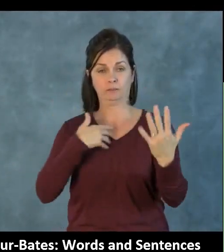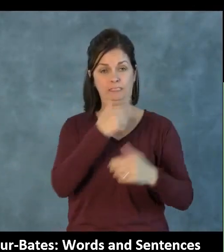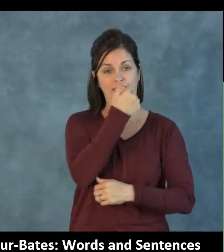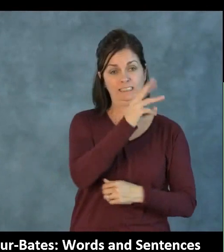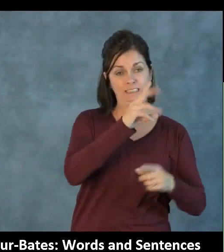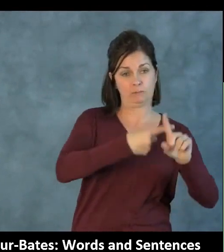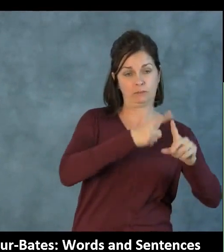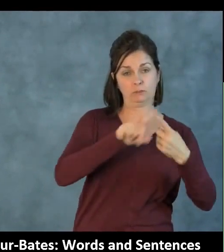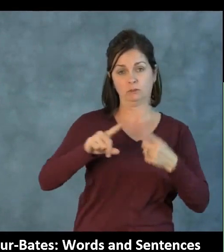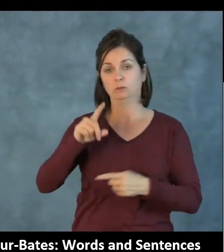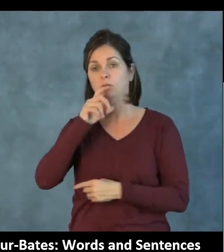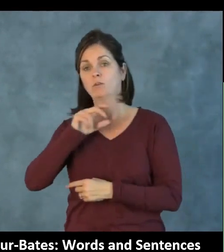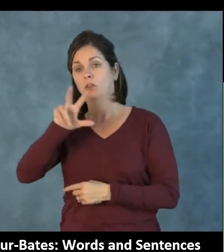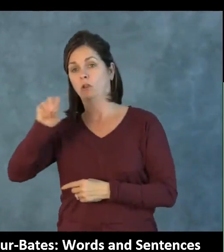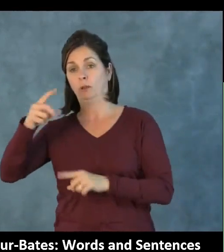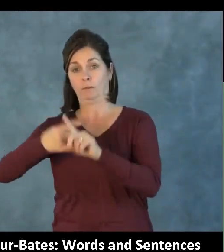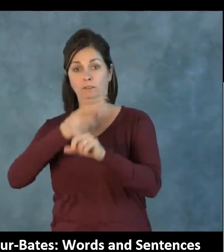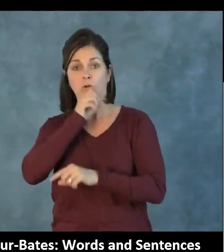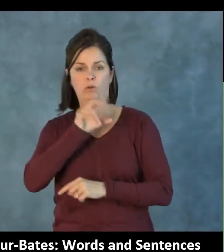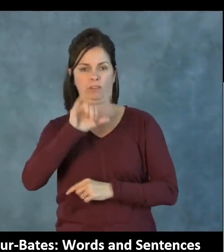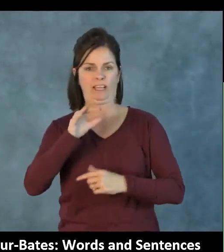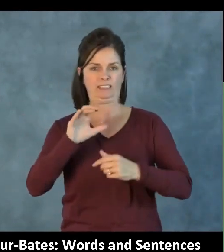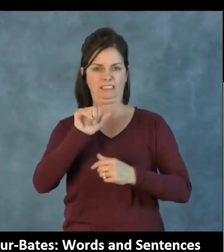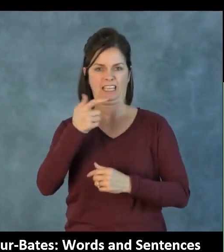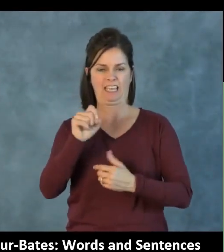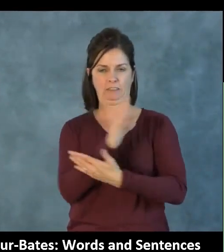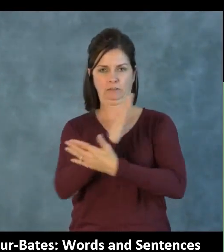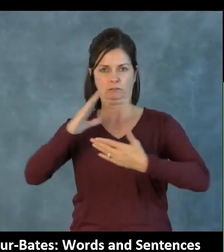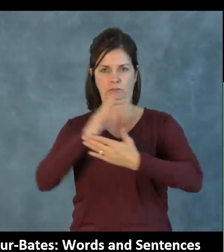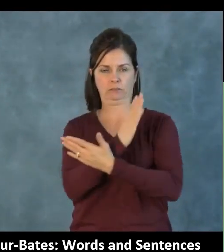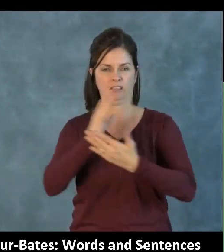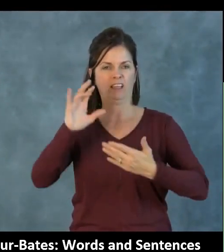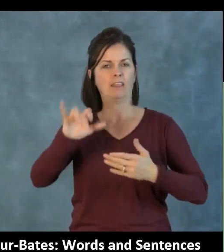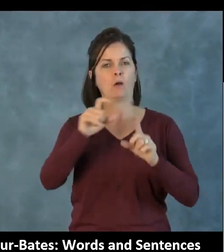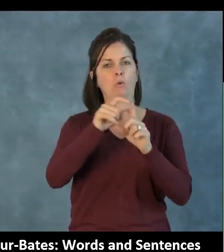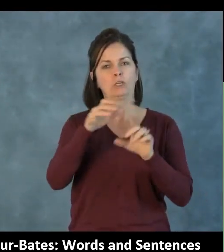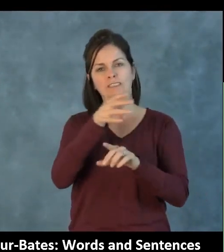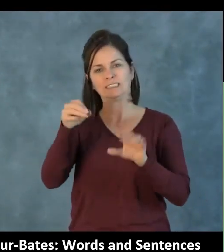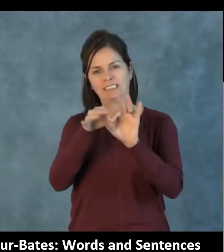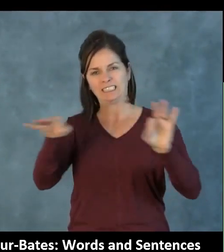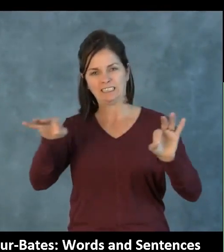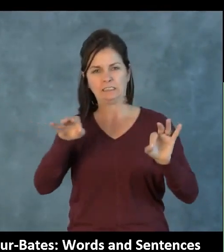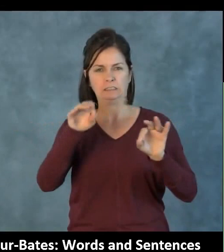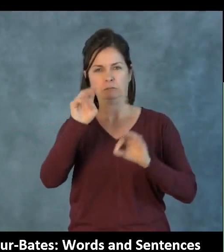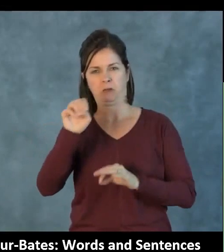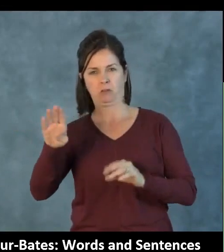to 30 months of age, which is the age range for this Words and Sentences Version of the MacArthur,